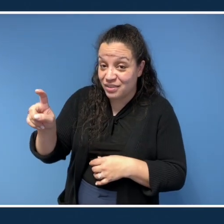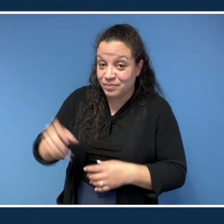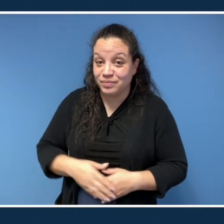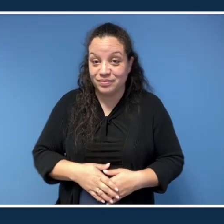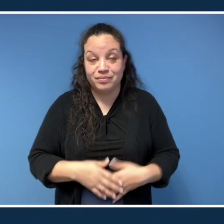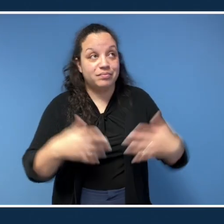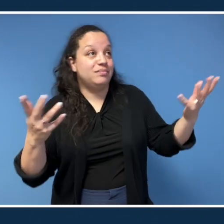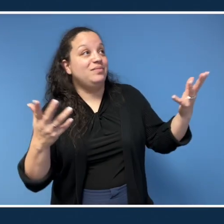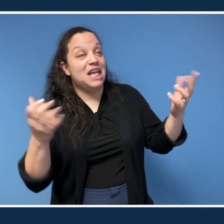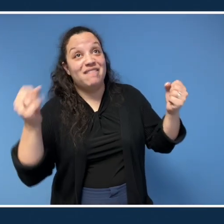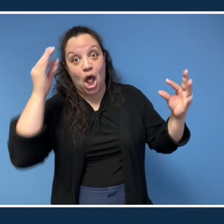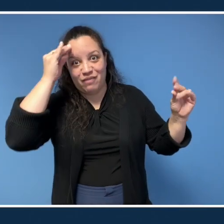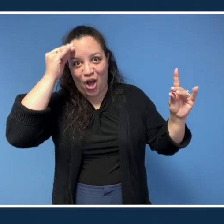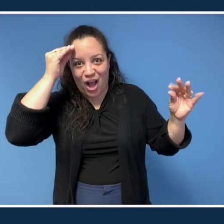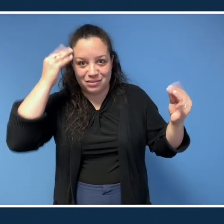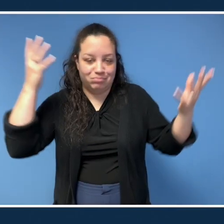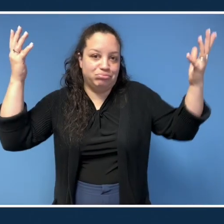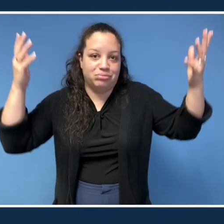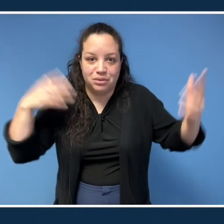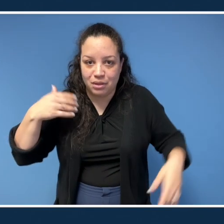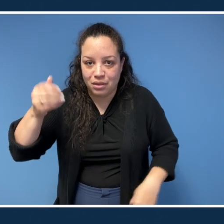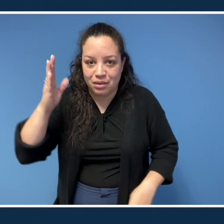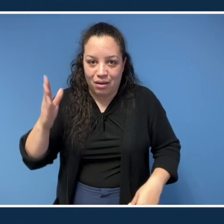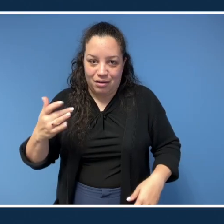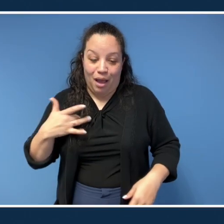Oh, I have lots of thoughts. I mean, God, I'm not short for words. I mean,